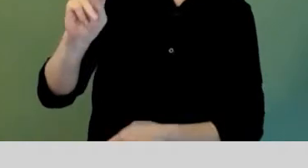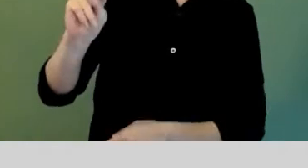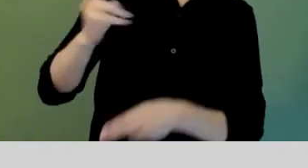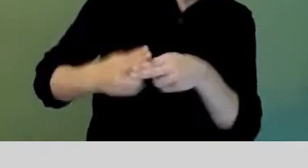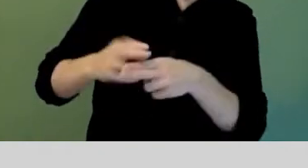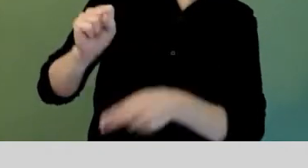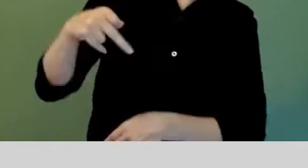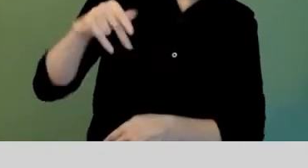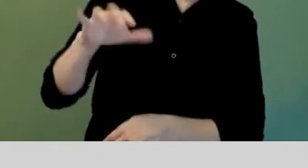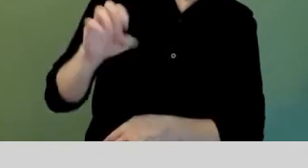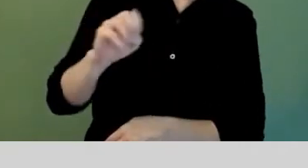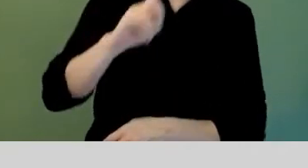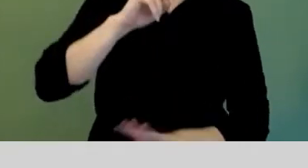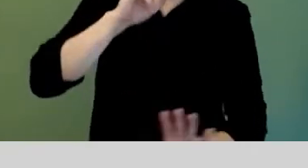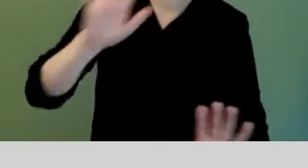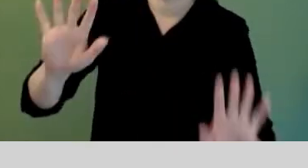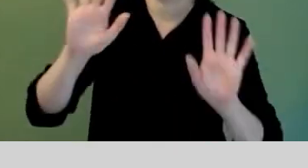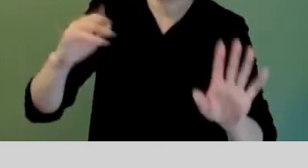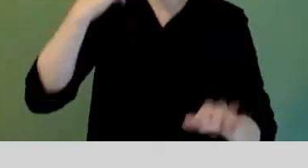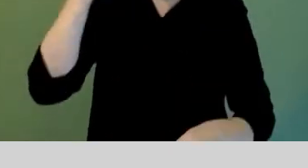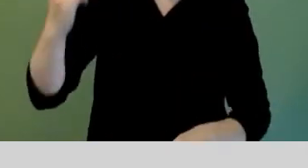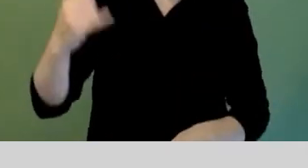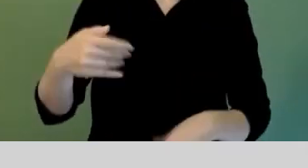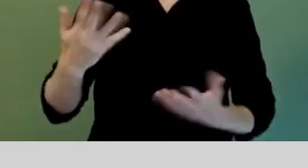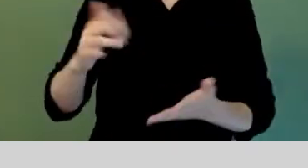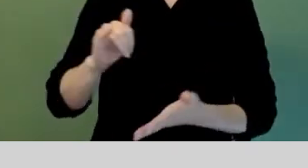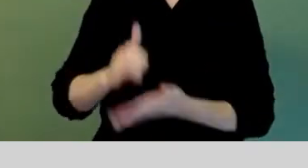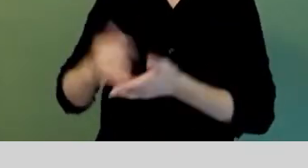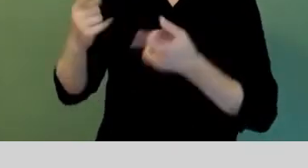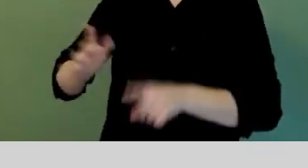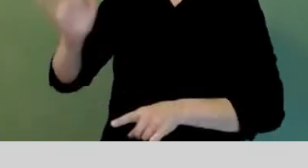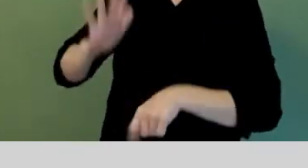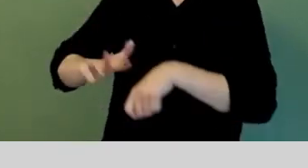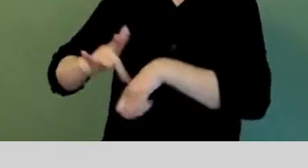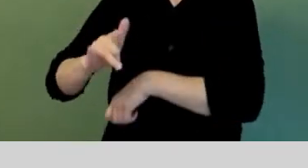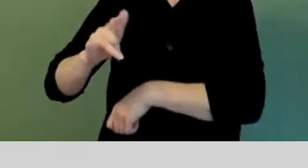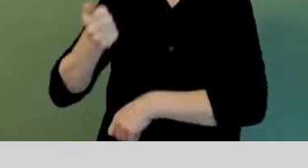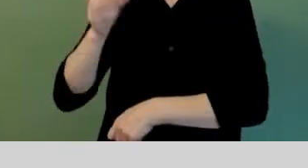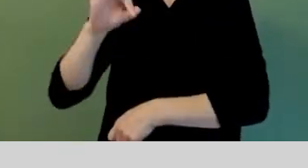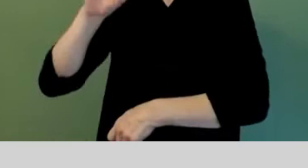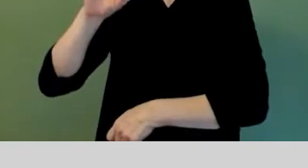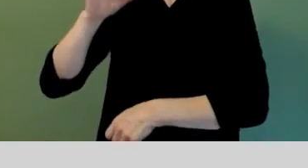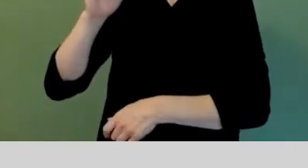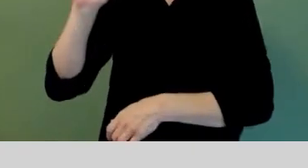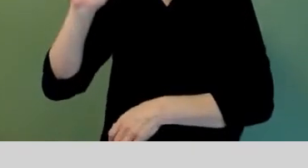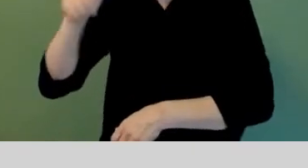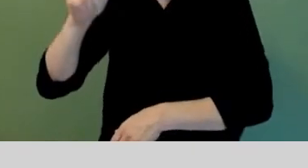And so this being the late 1990s, early 2000s Python looked to the world's source of inspiration on code organization